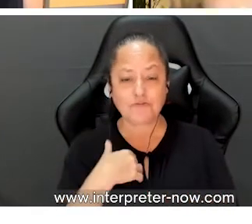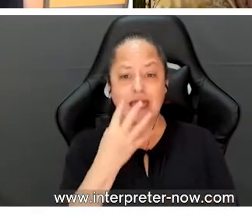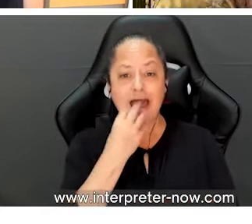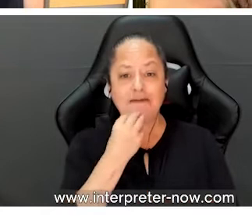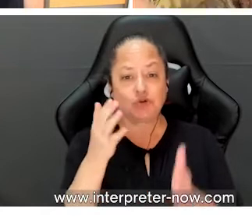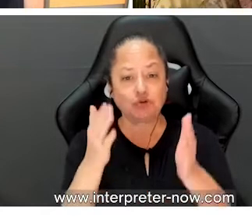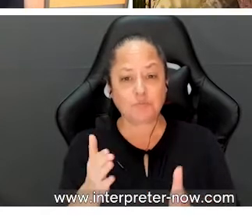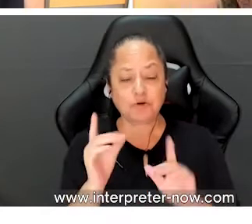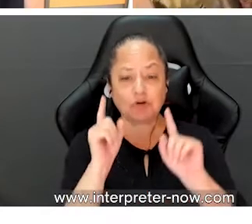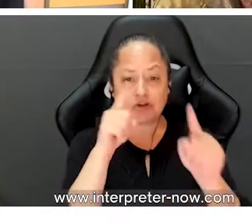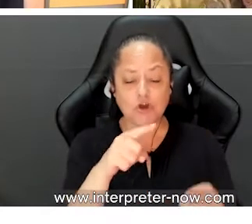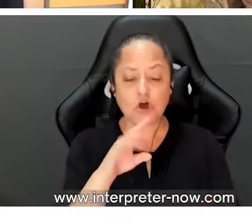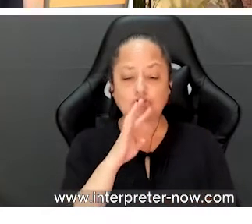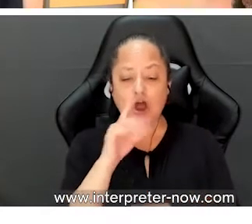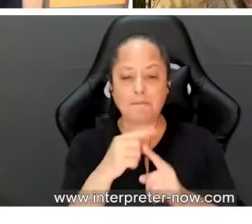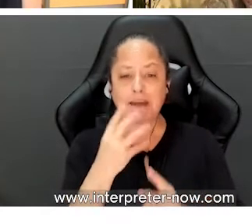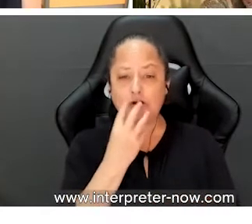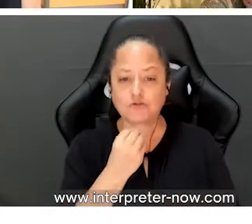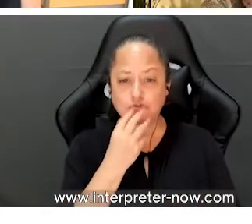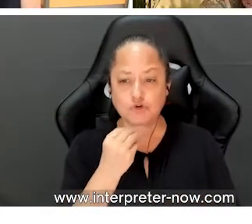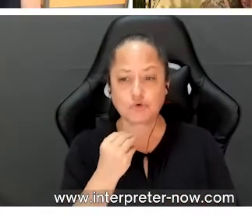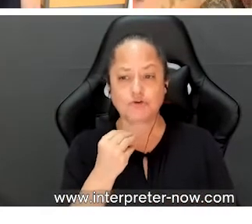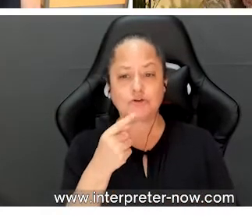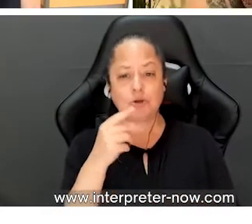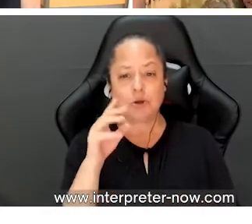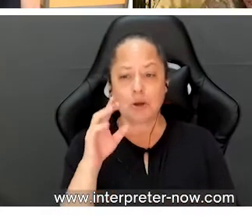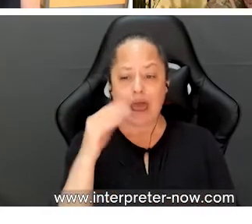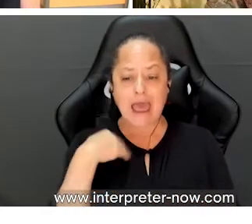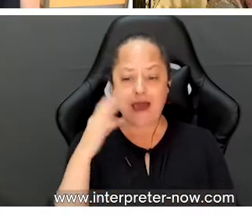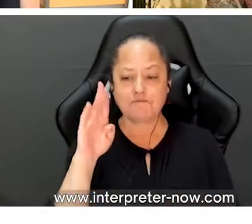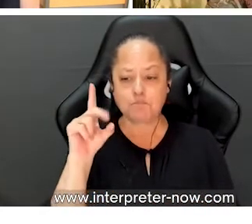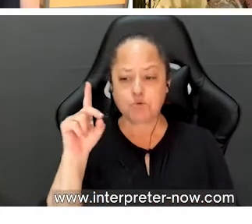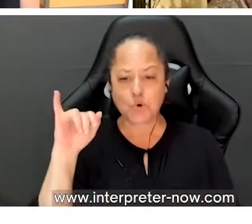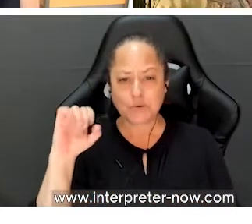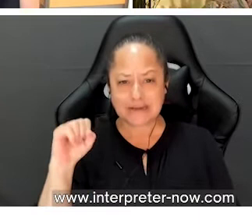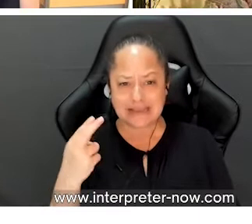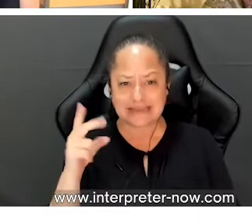You have a Buddhist coming in to talk about Buddhism, what Buddhists want in your workplace, and how to be inclusive of them.